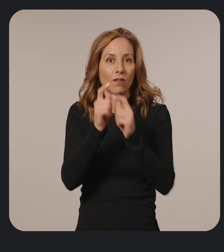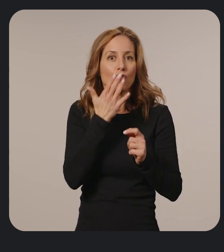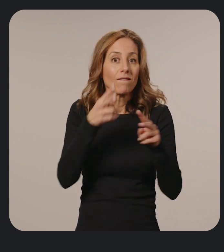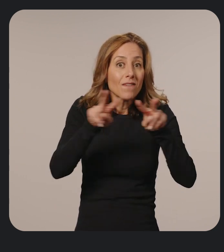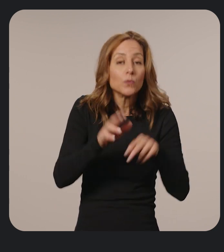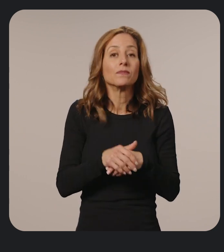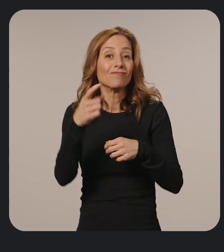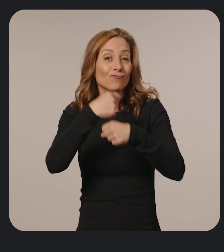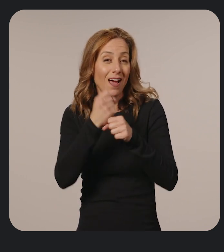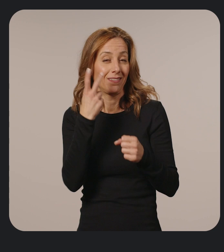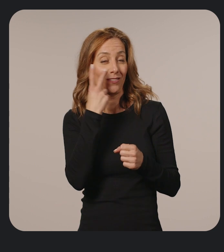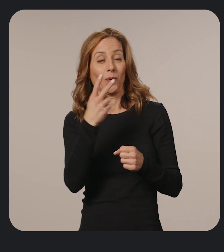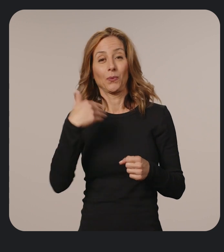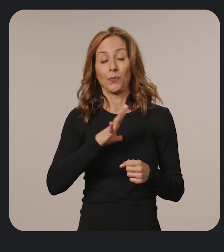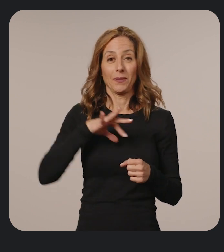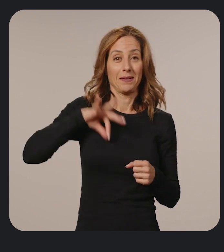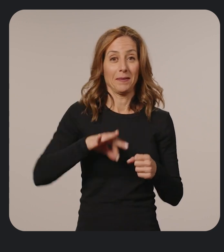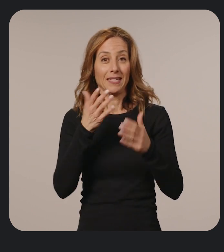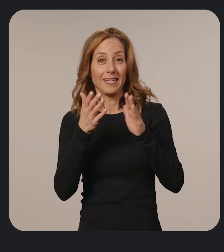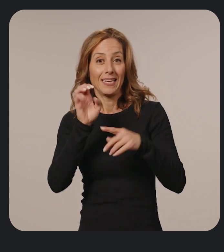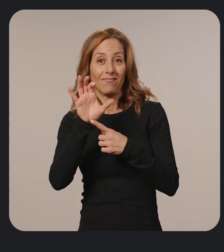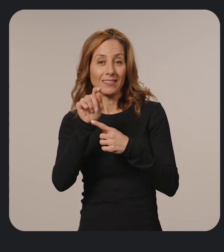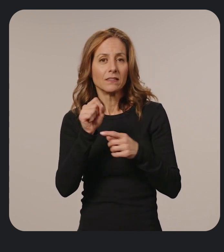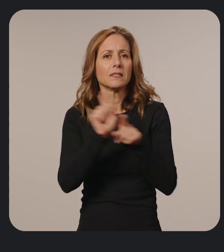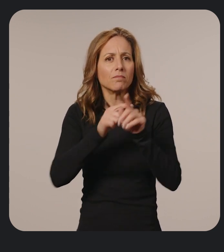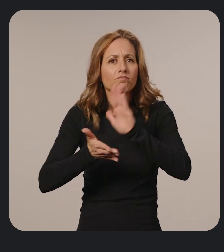visually impressive effects while maintaining great performance by taking advantage